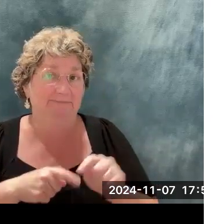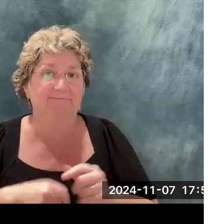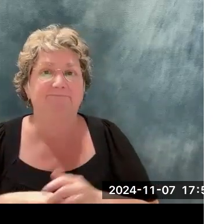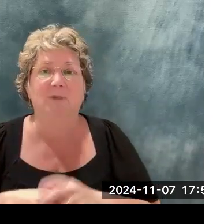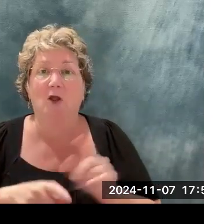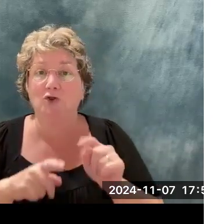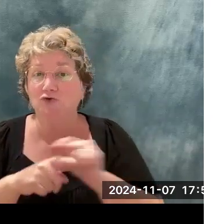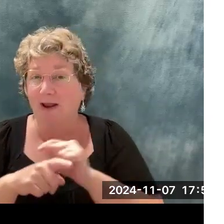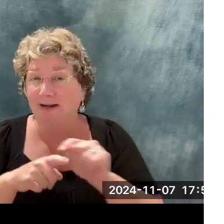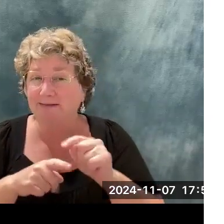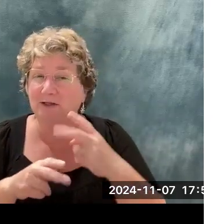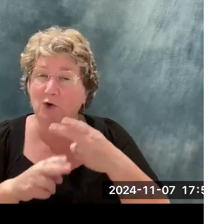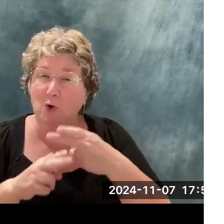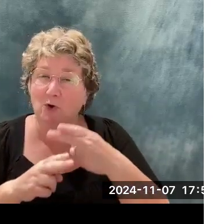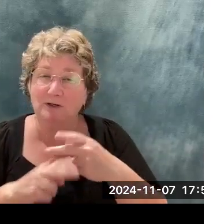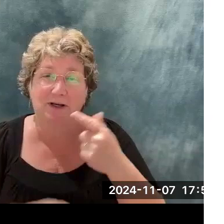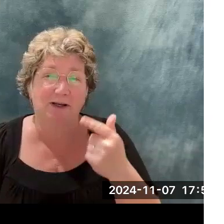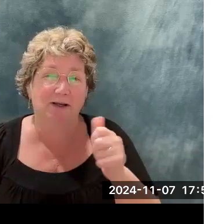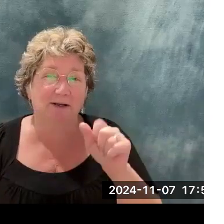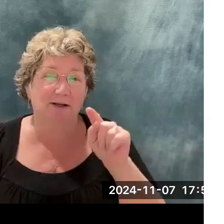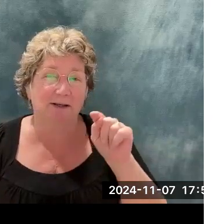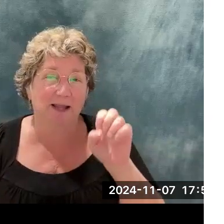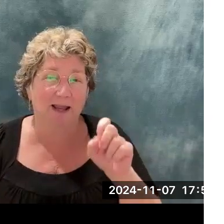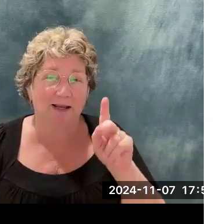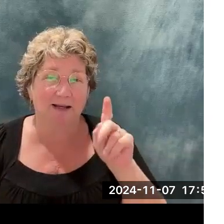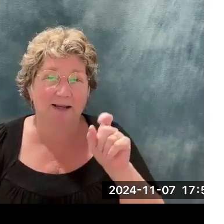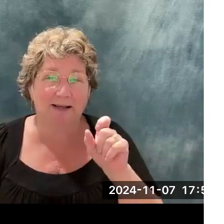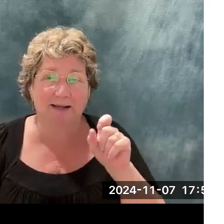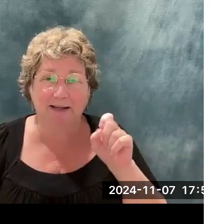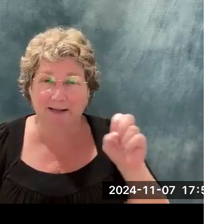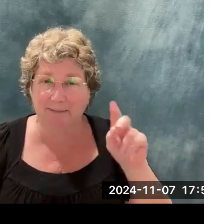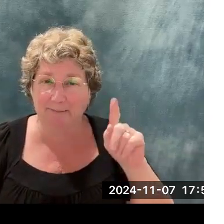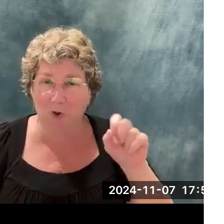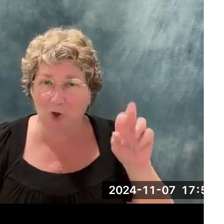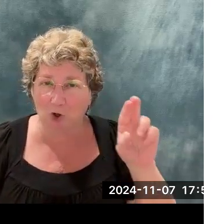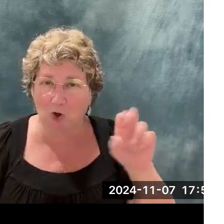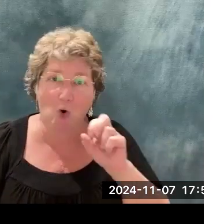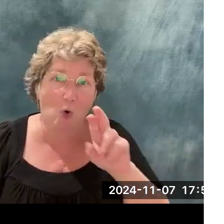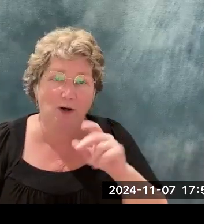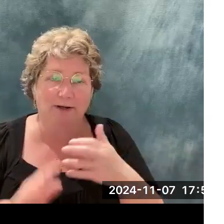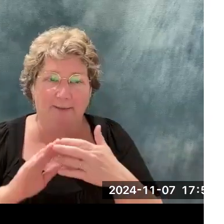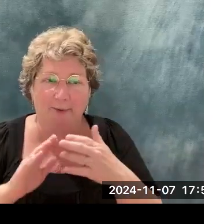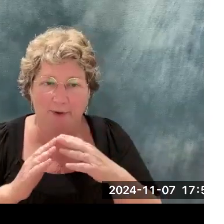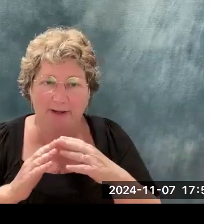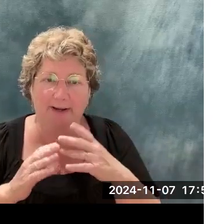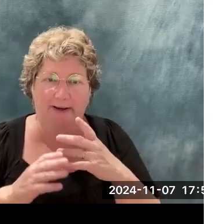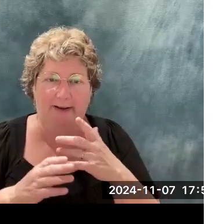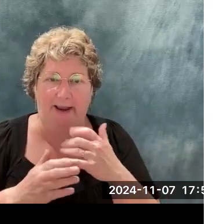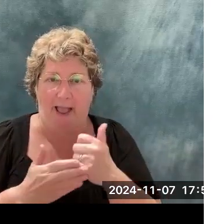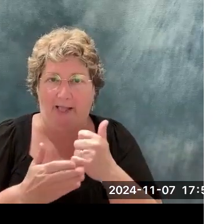helper trainings. And it helps those who may not have a mental health background to be able to